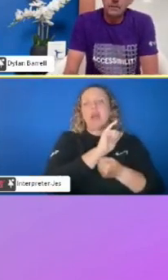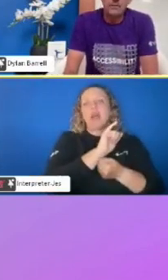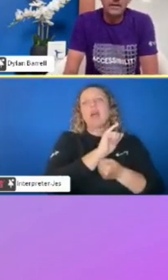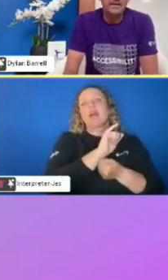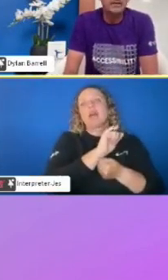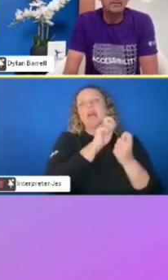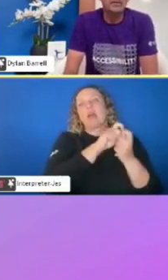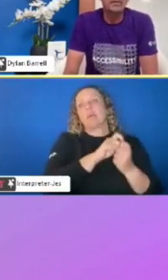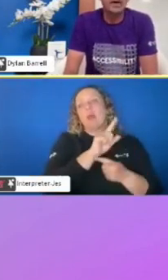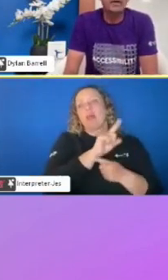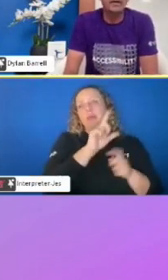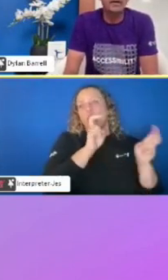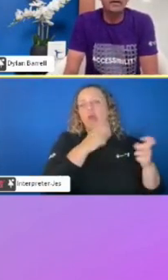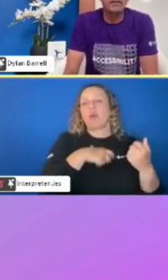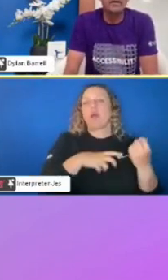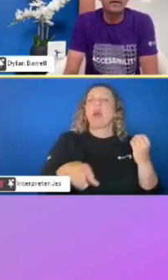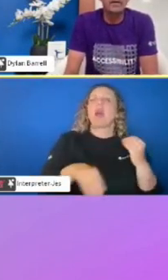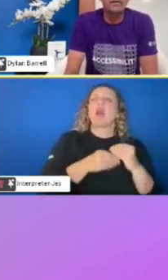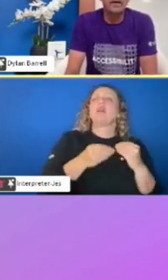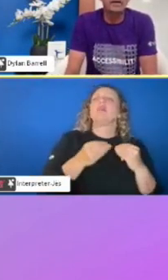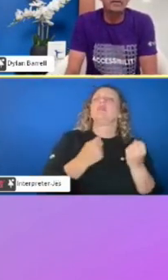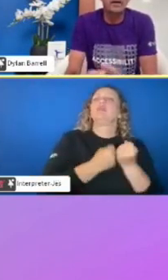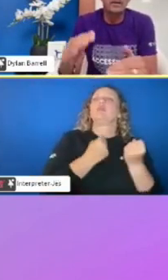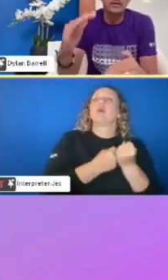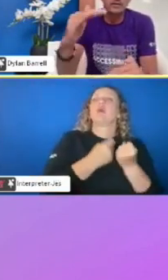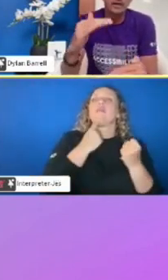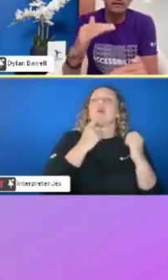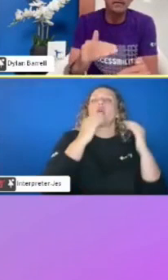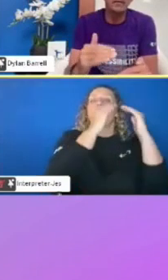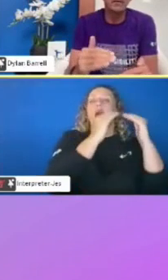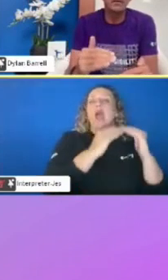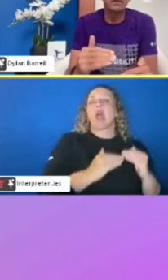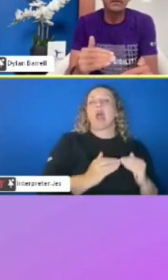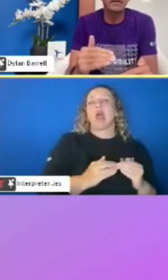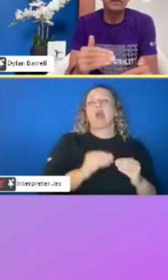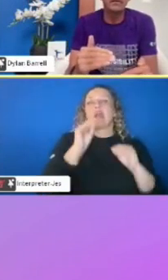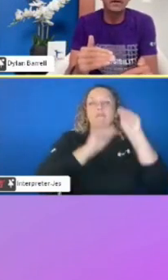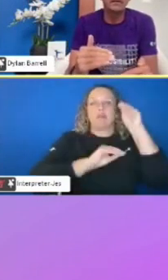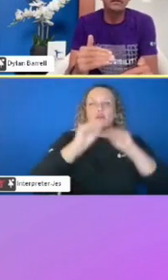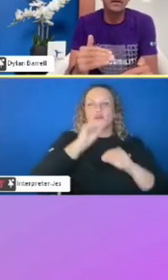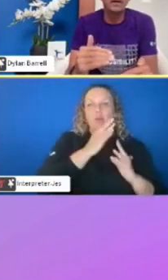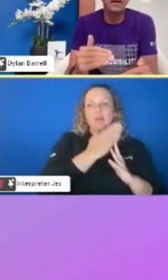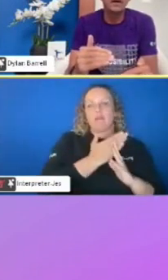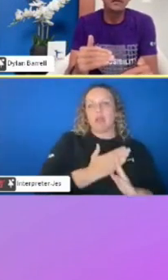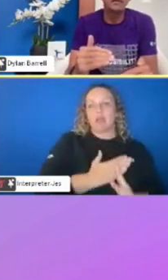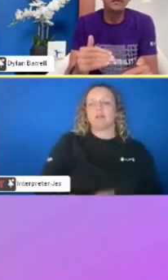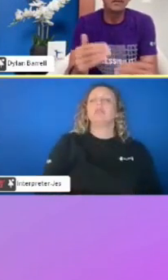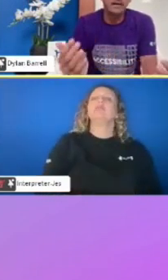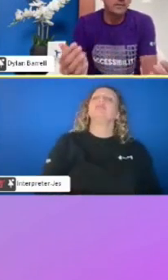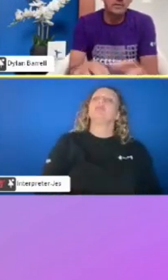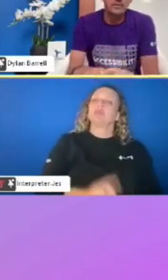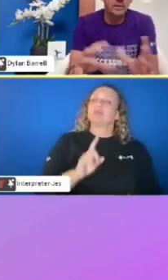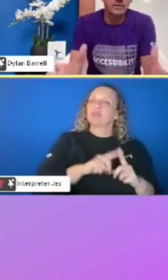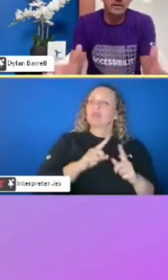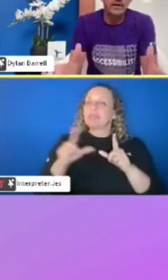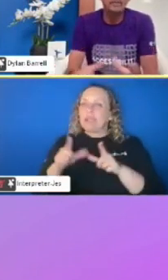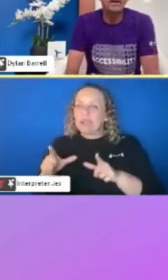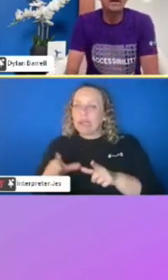We've added support for hierarchical configuration files so that you can have different configuration files for different languages within the same,